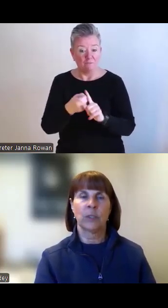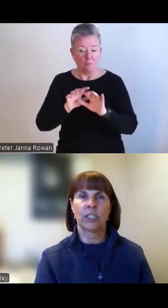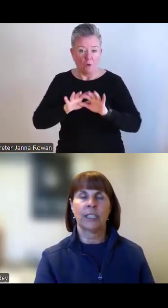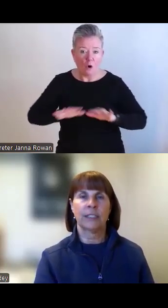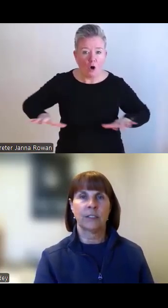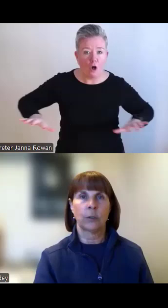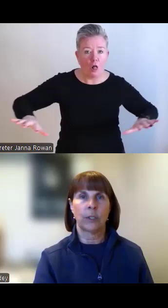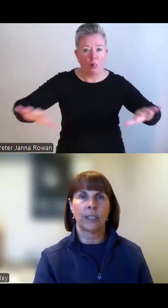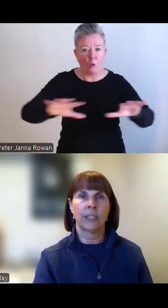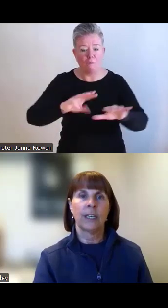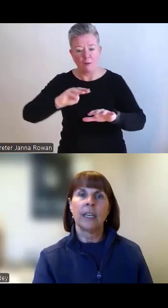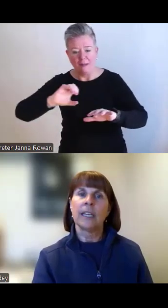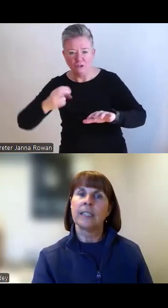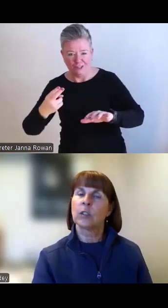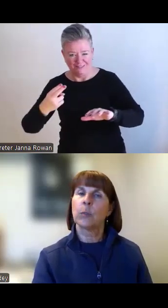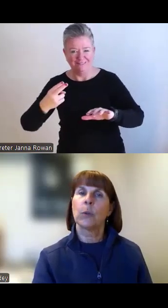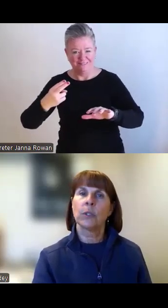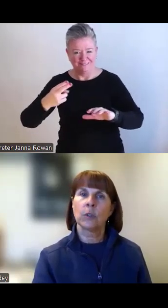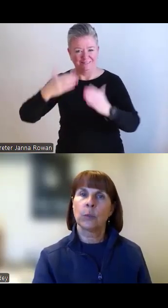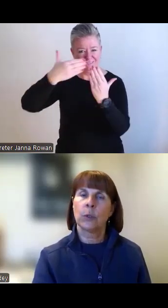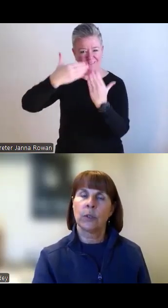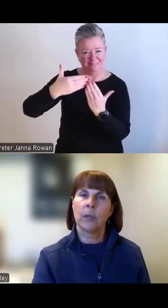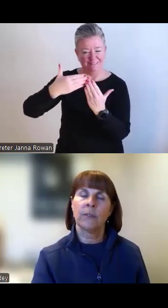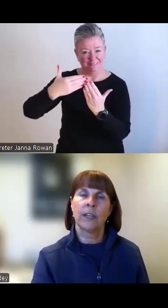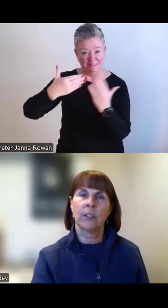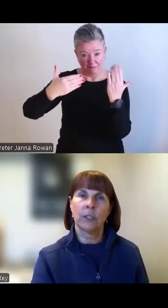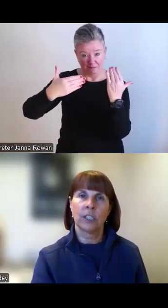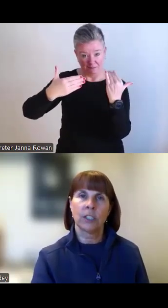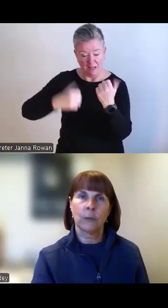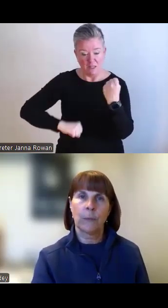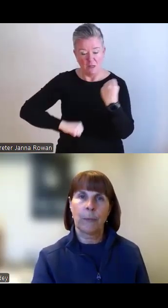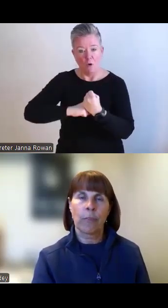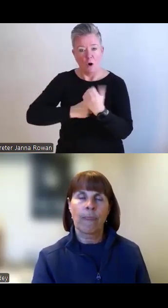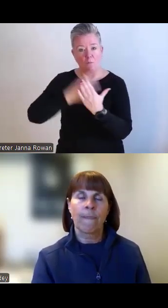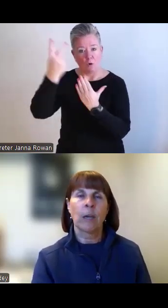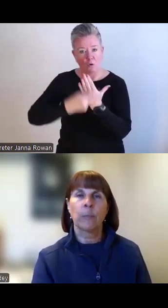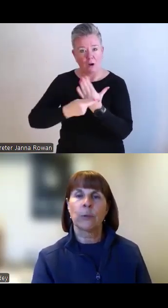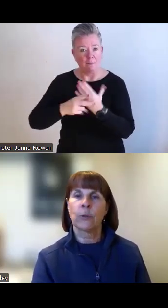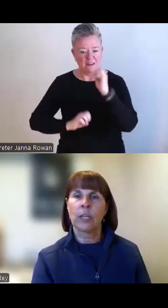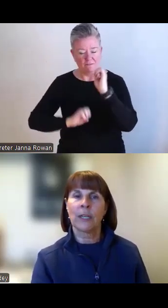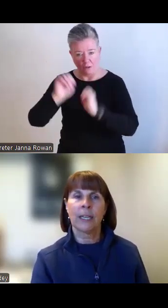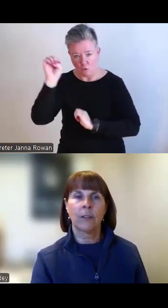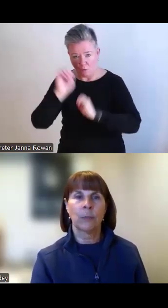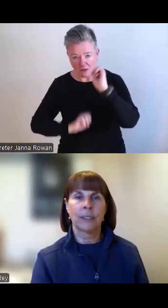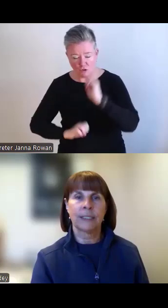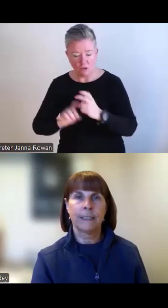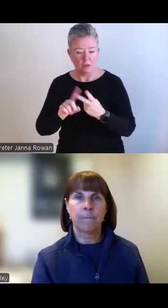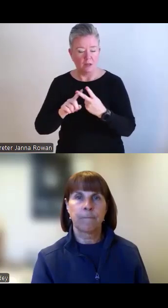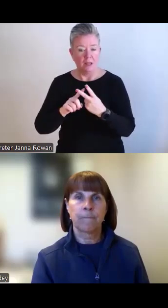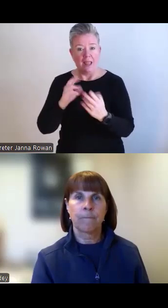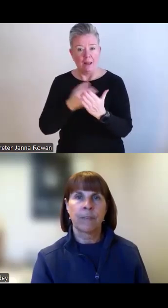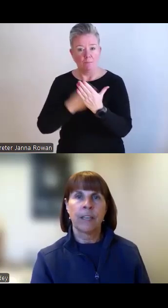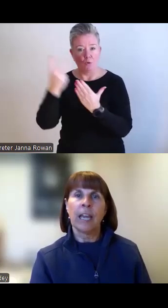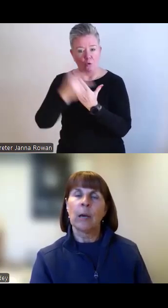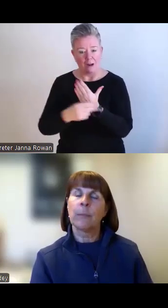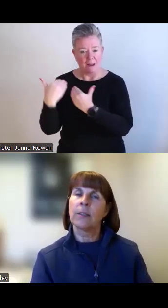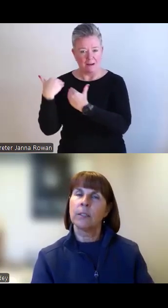as Michigan is doing. It supports program evaluation and program accountability. And